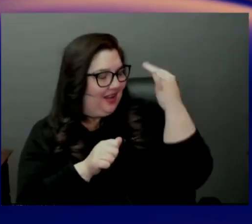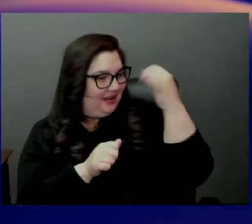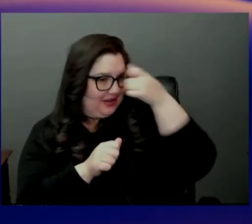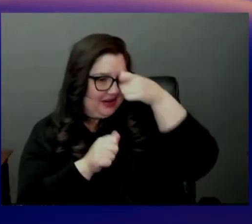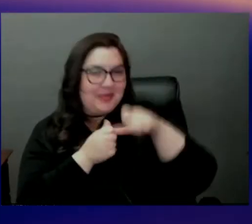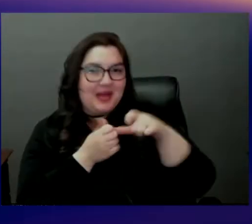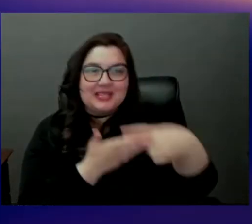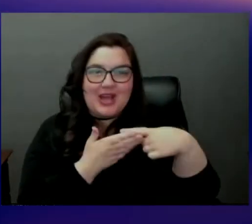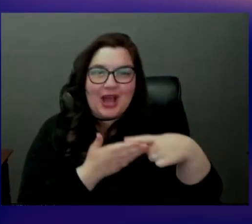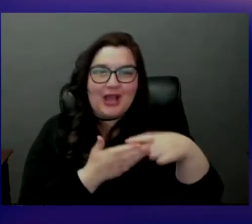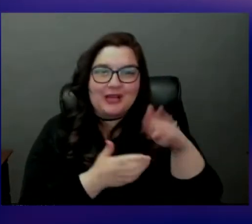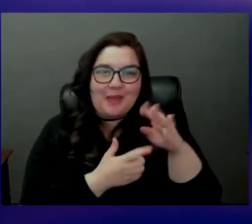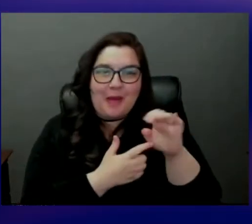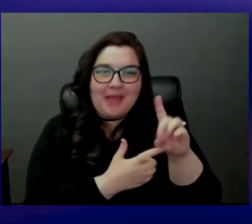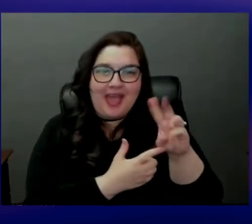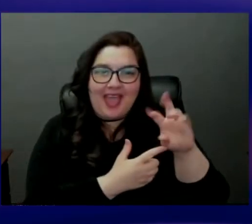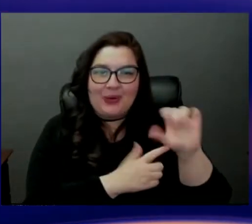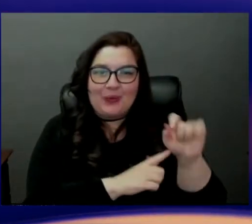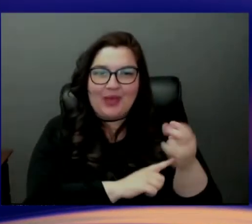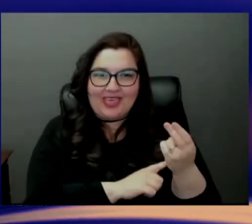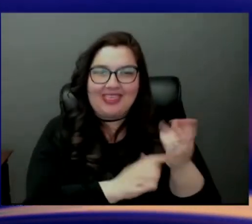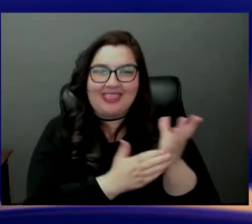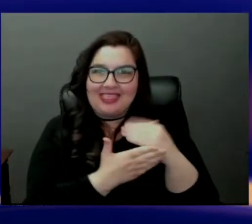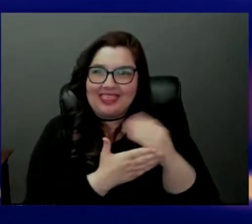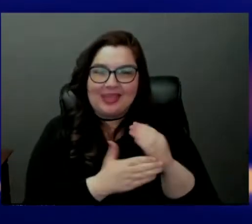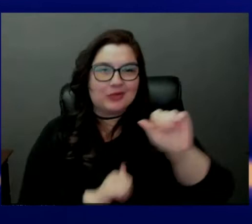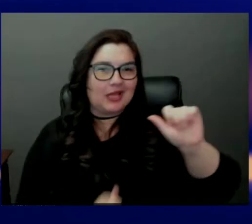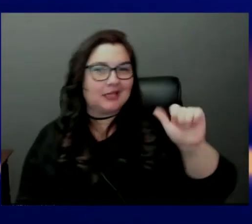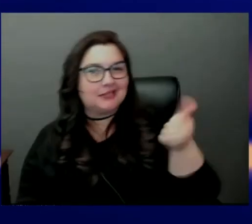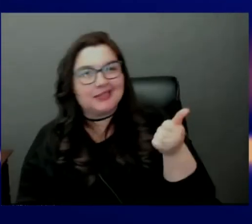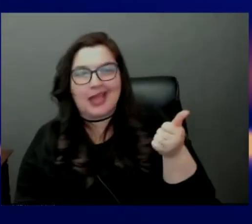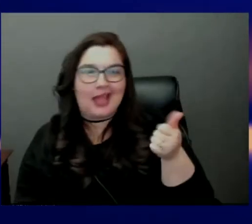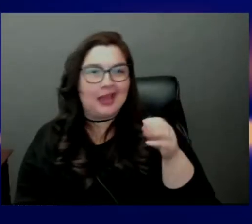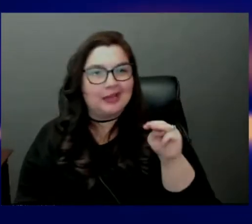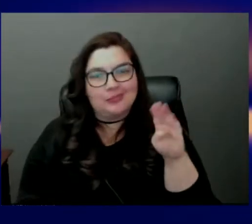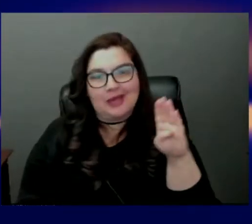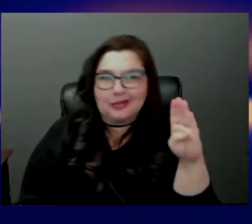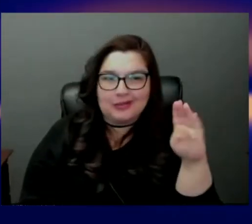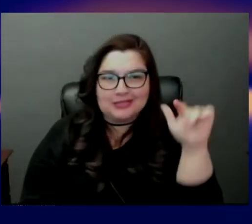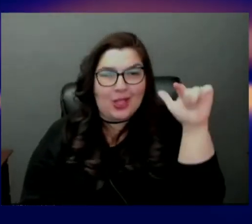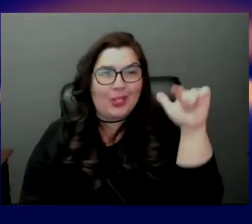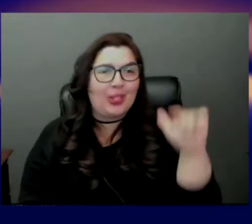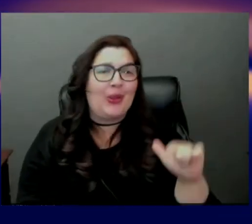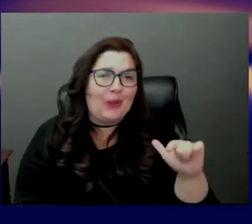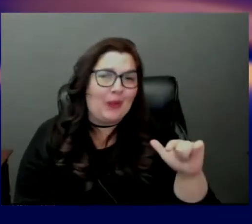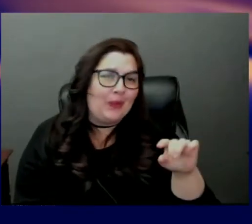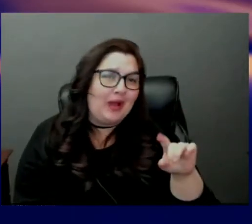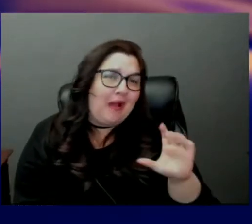that it was tens of megabits and then low hundreds. That was so, so we're a thousand sometimes better